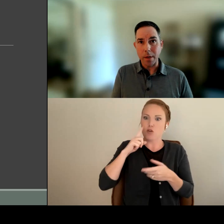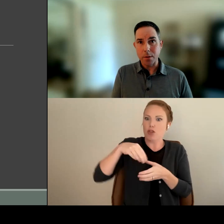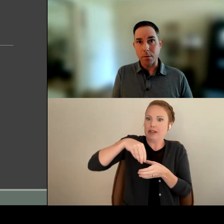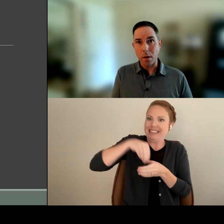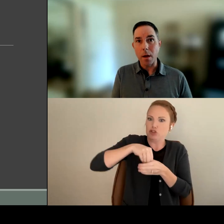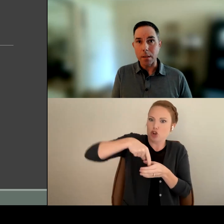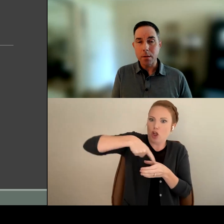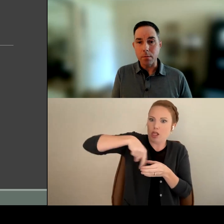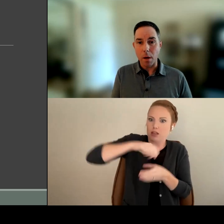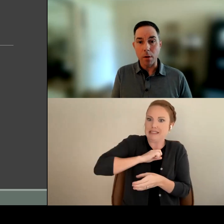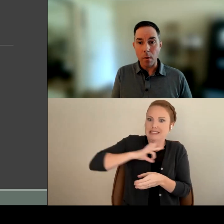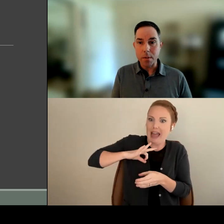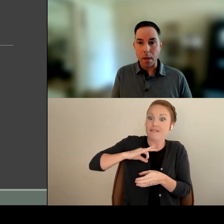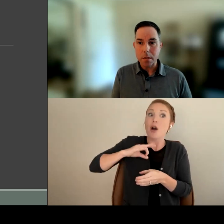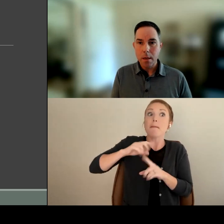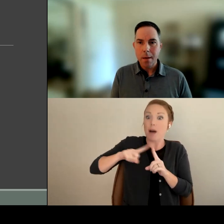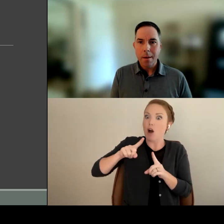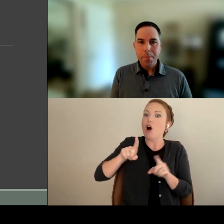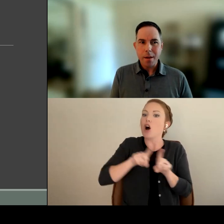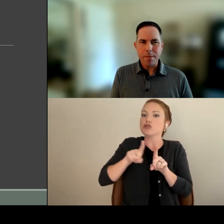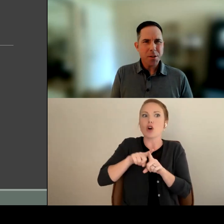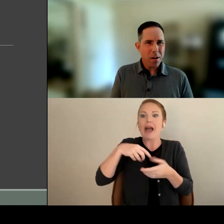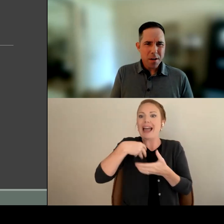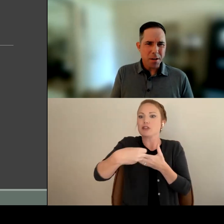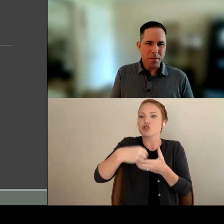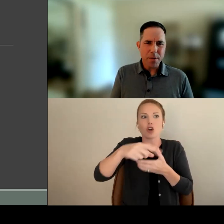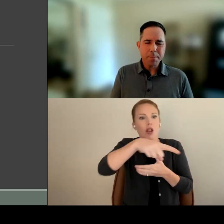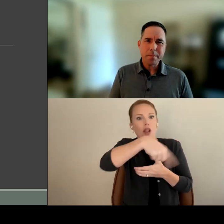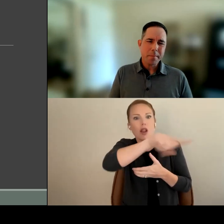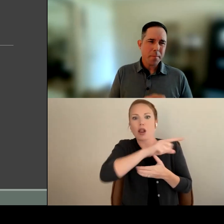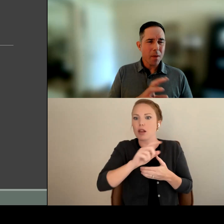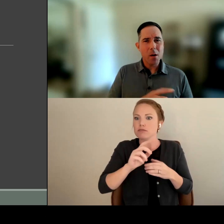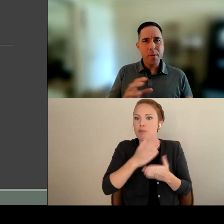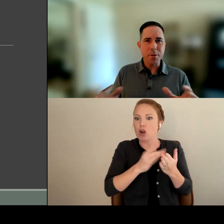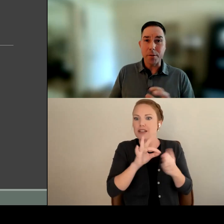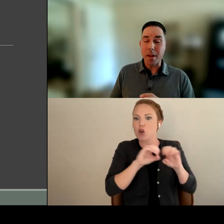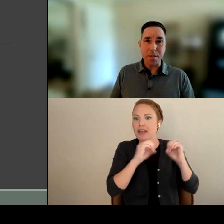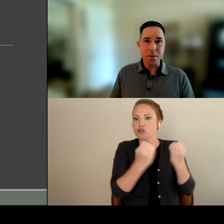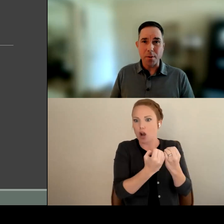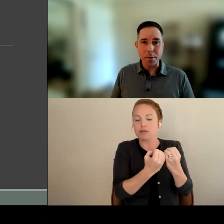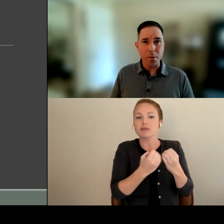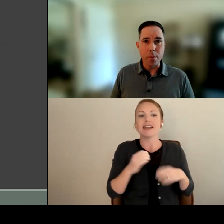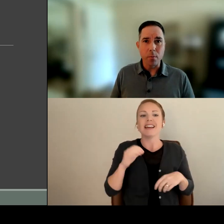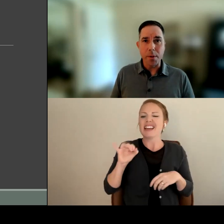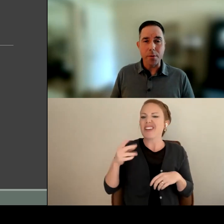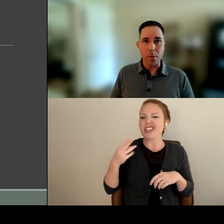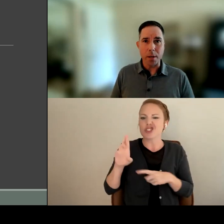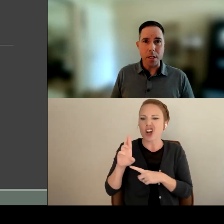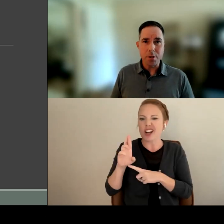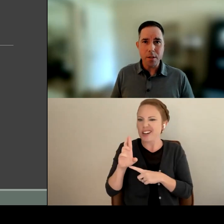an external audience through public websites. If HR isn't a good fit, I hope you can generalize this to another group within your organization